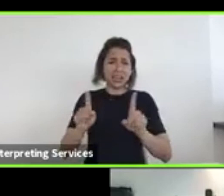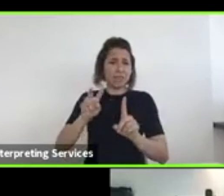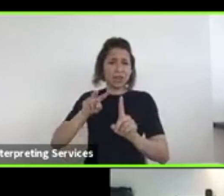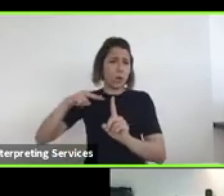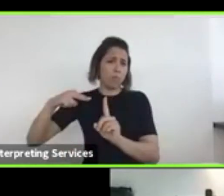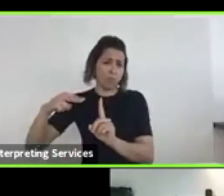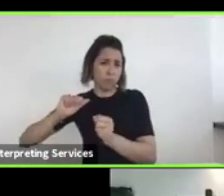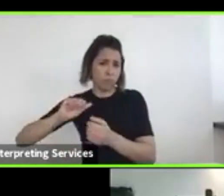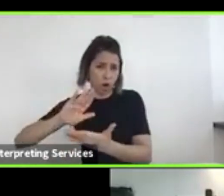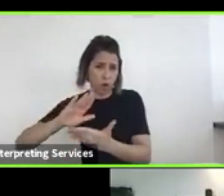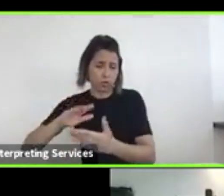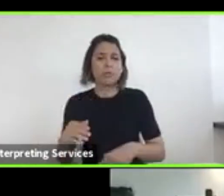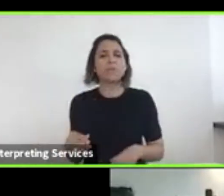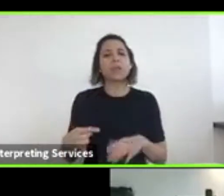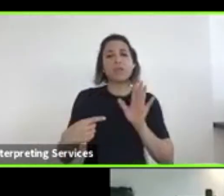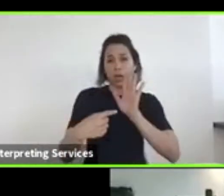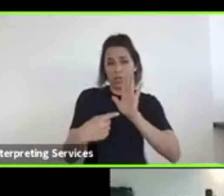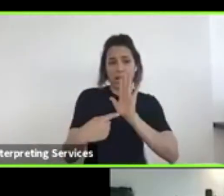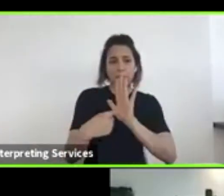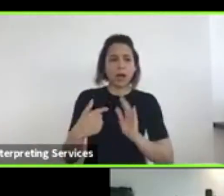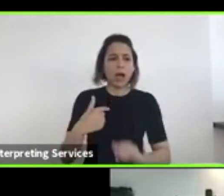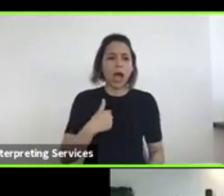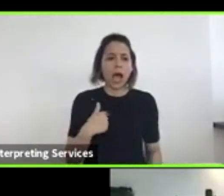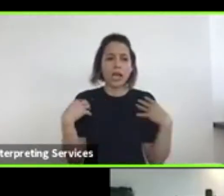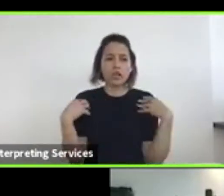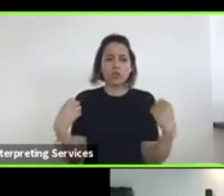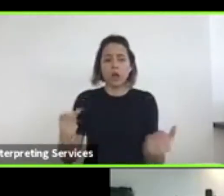I THOROUGHLY BELIEVE THAT IT'S THE PRIMARY BENEFICIARY, AS THE PRIMARY BENEFICIARIES